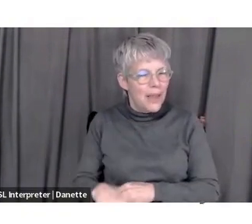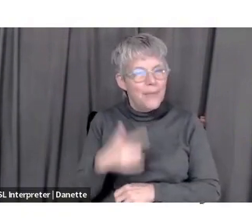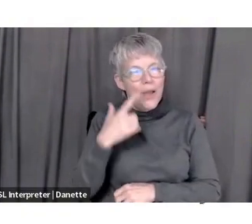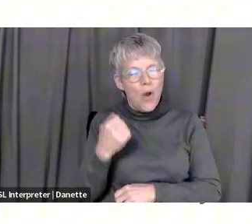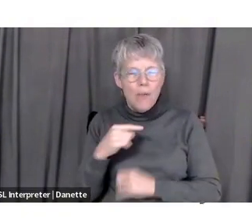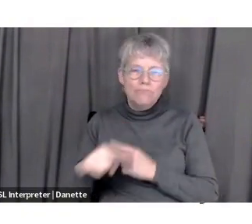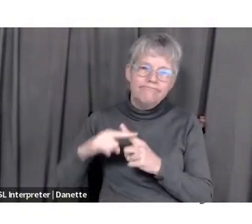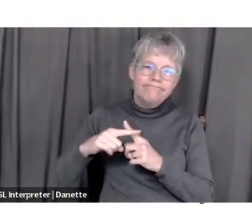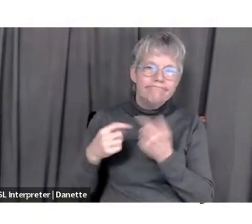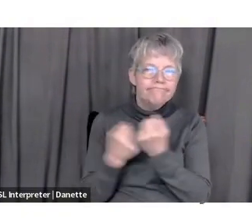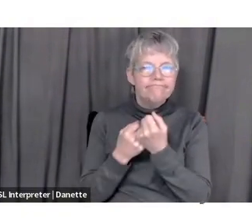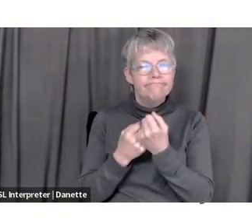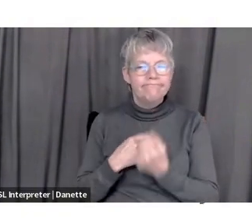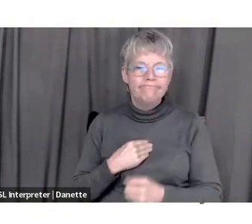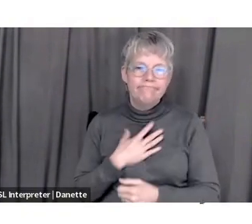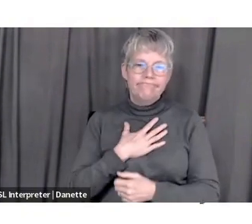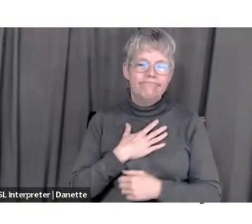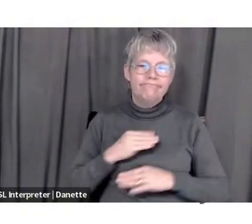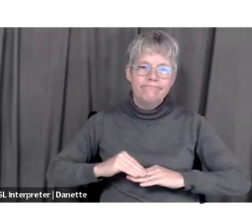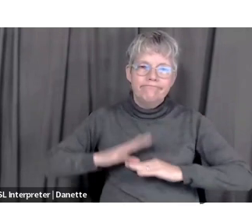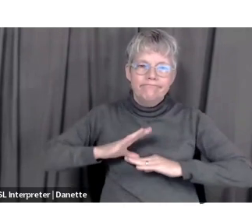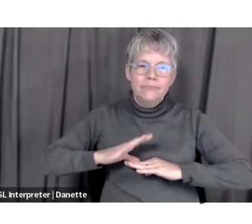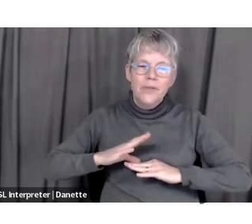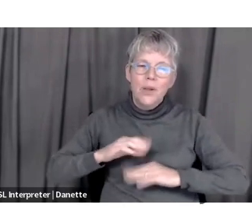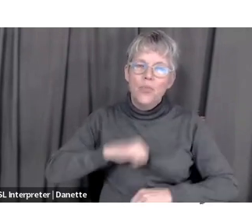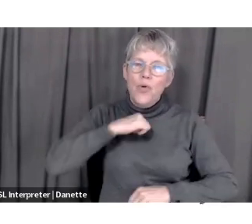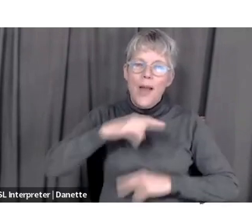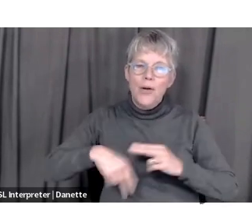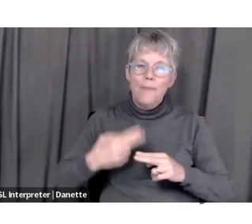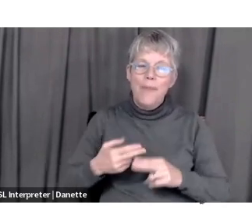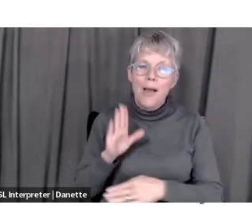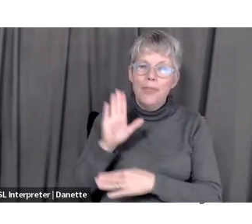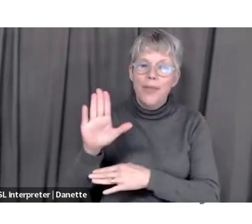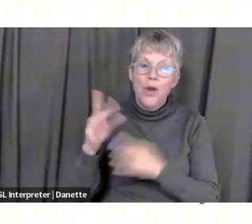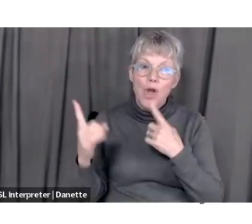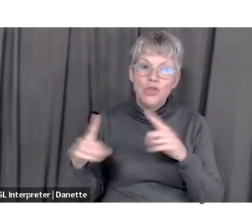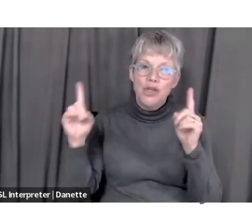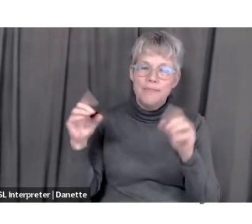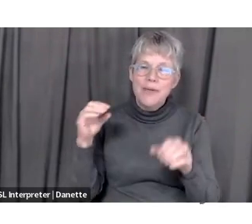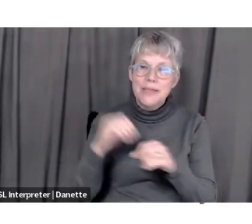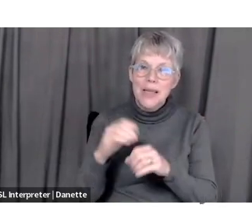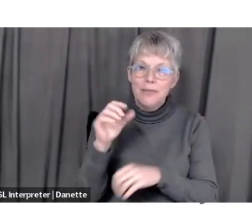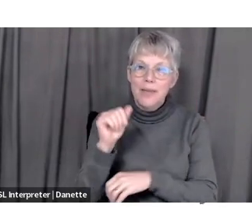It's a great way for positive reinforcement and just to make them feel really proud about their achievements in the app.